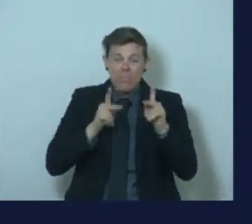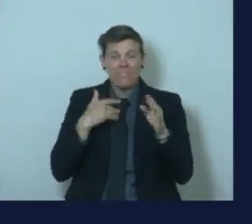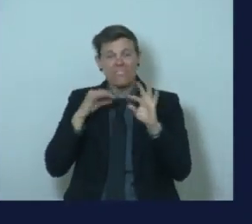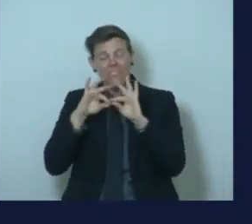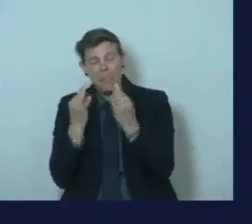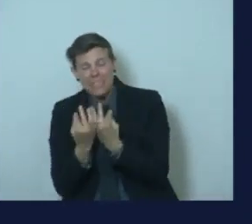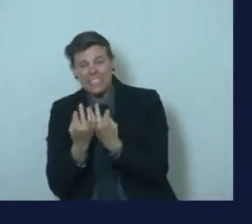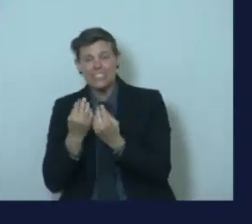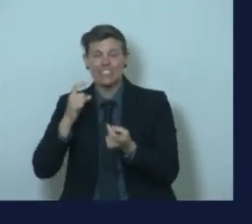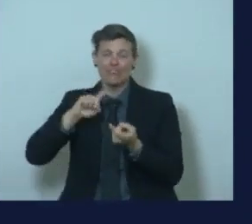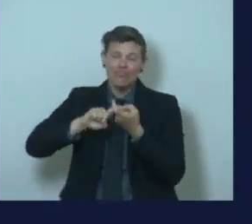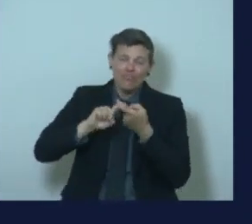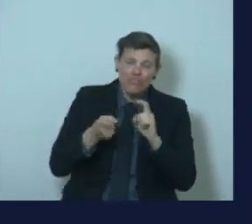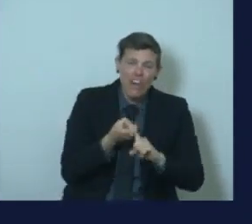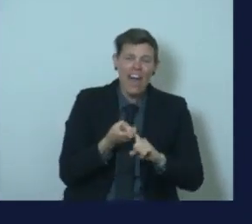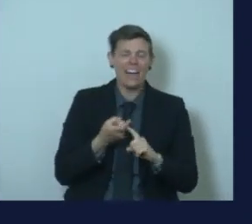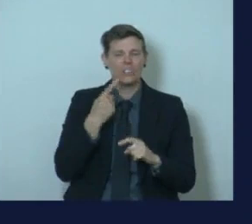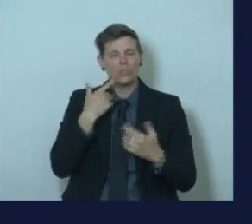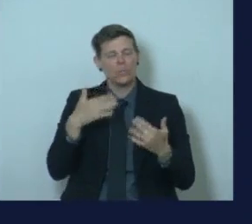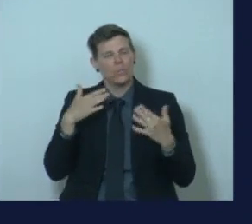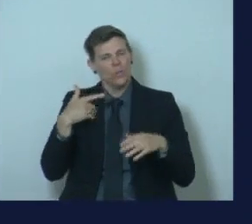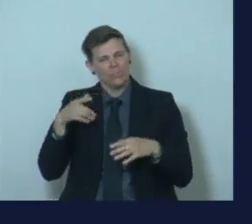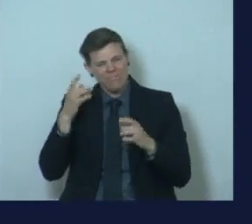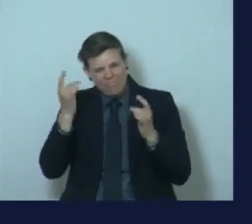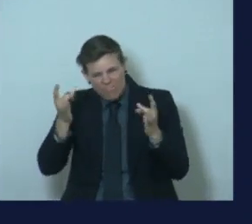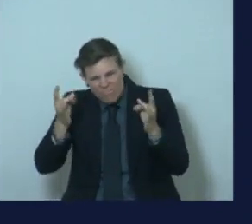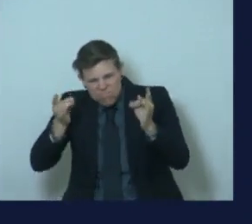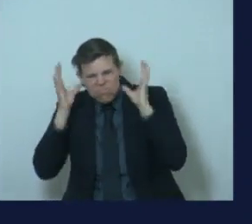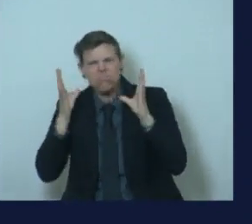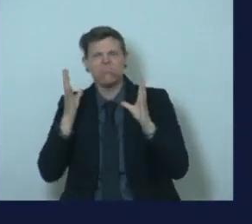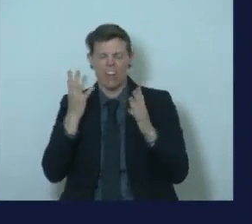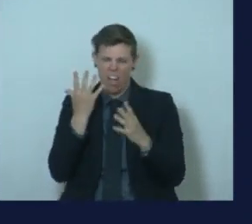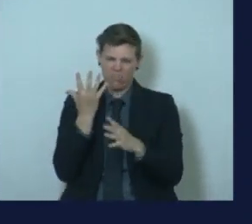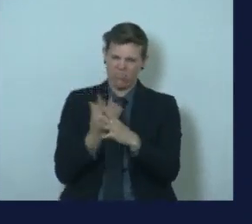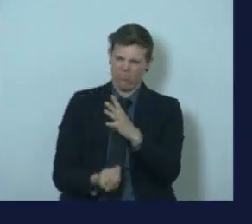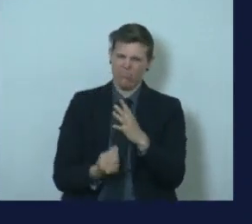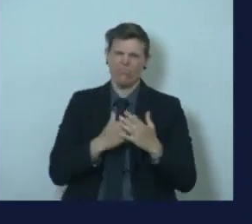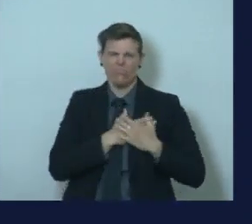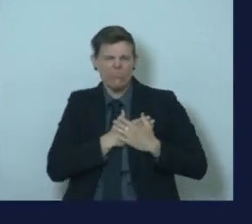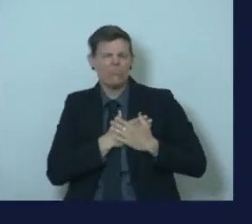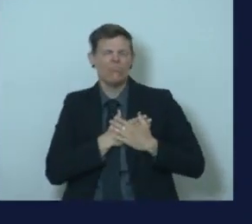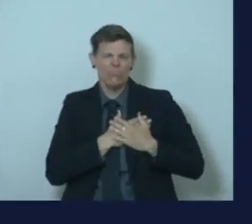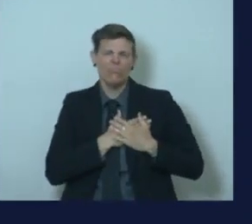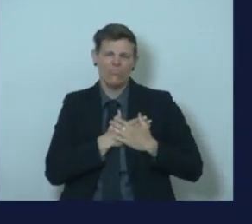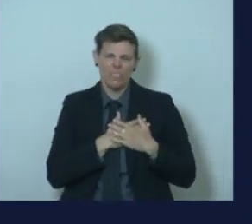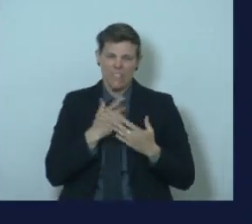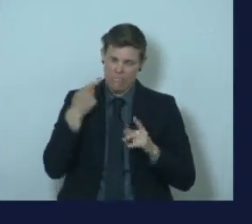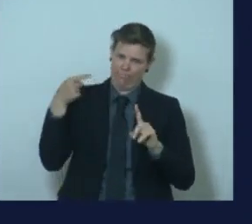DEATHS TODAY. THESE ARE ALL FAMILY MEMBERS AND MISSED LOVED ONES.